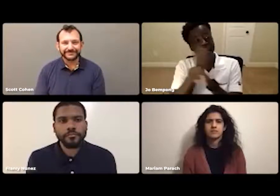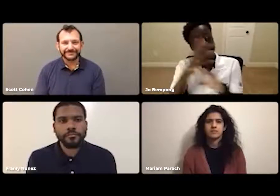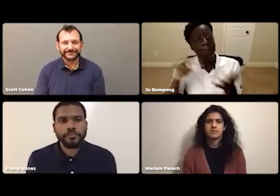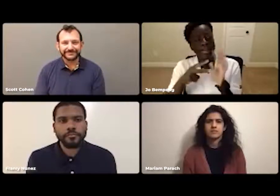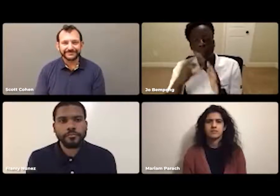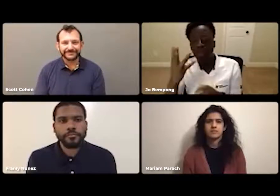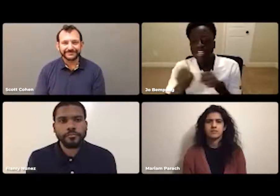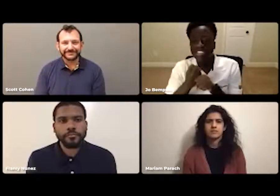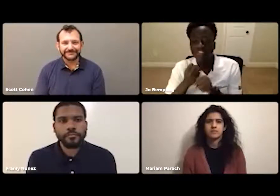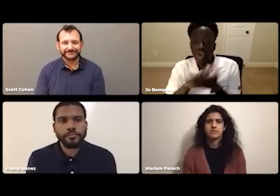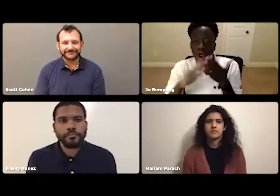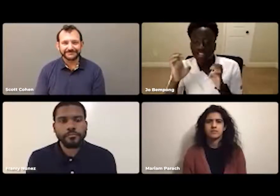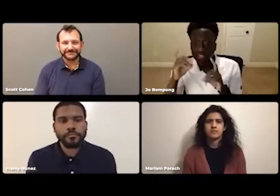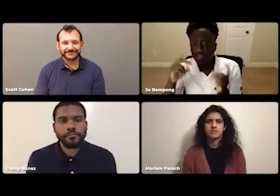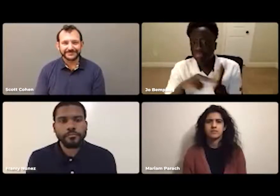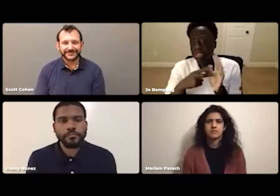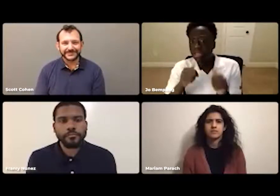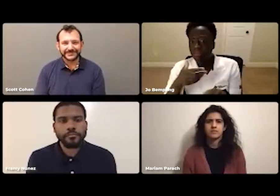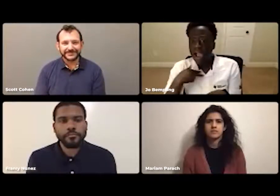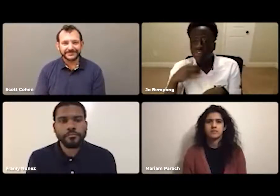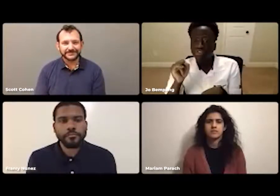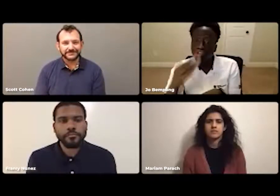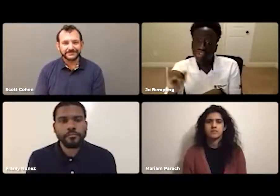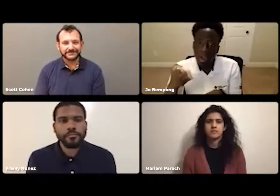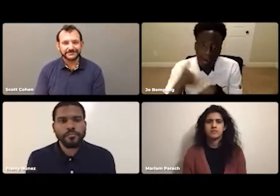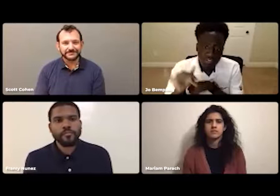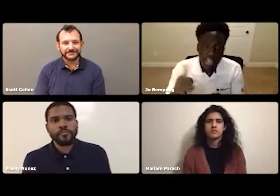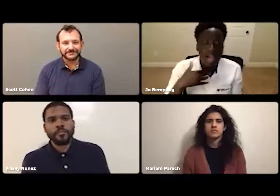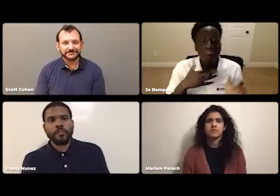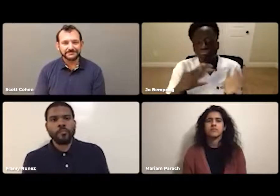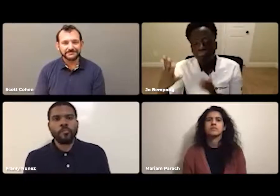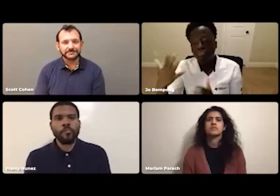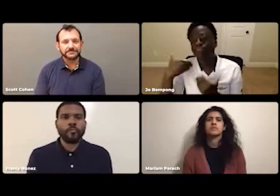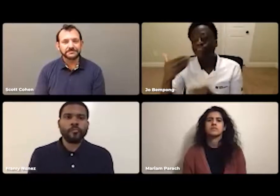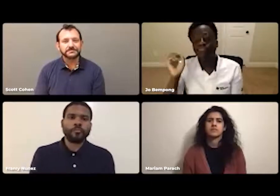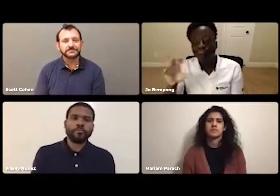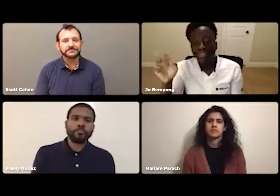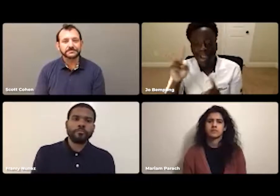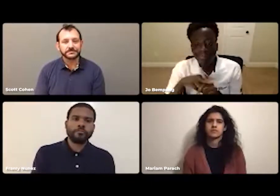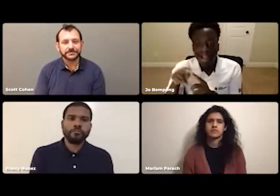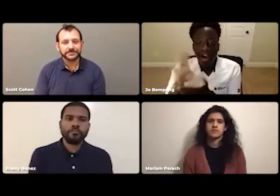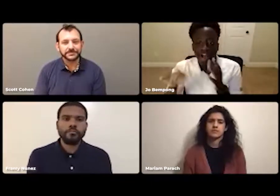So, I knew I'd get a good education and job after that.